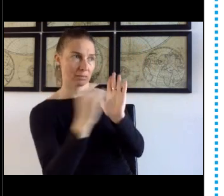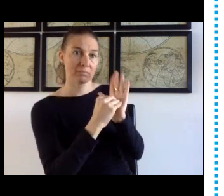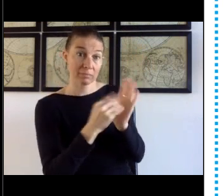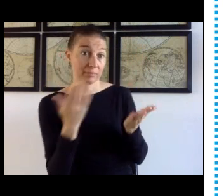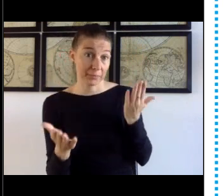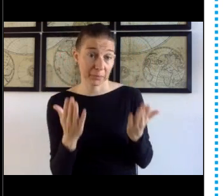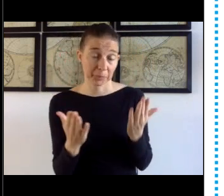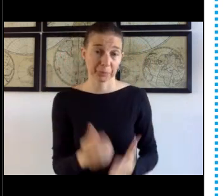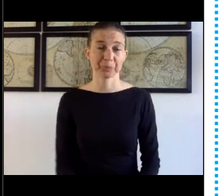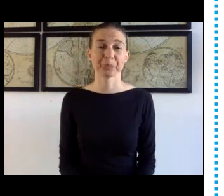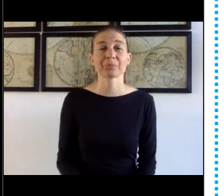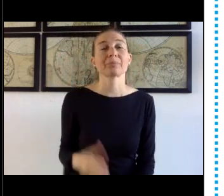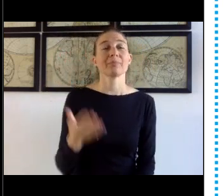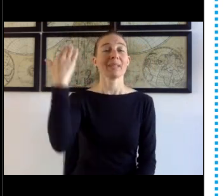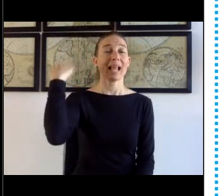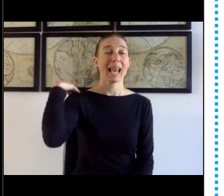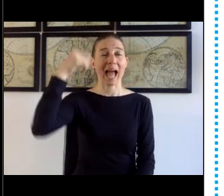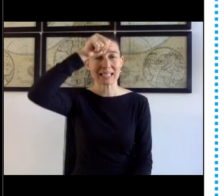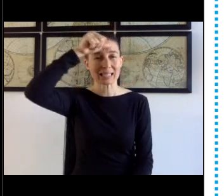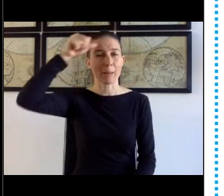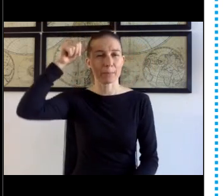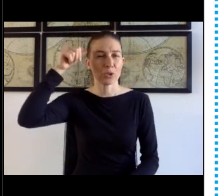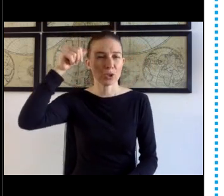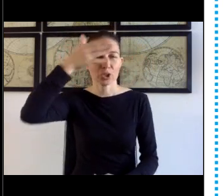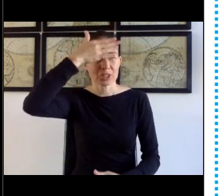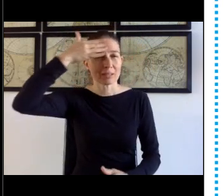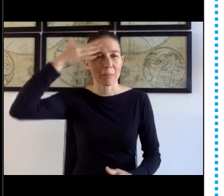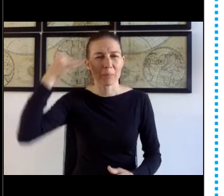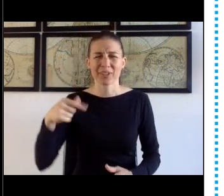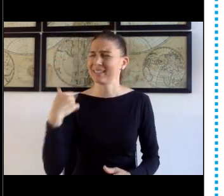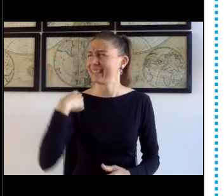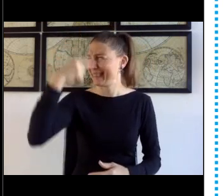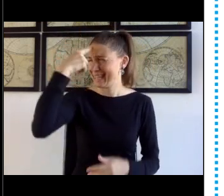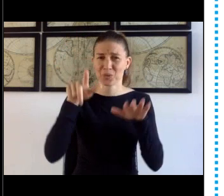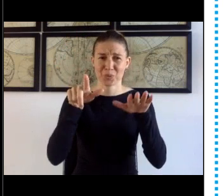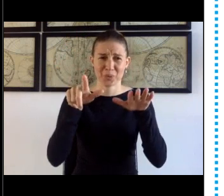It was in a very inconvenient time, in July. I hope you saw it.